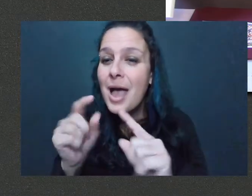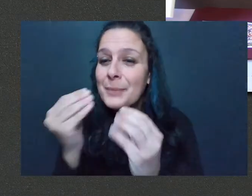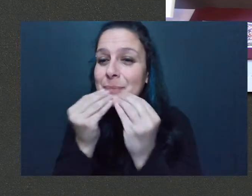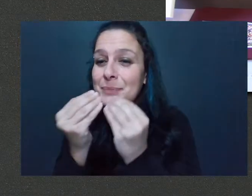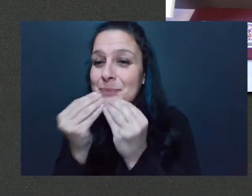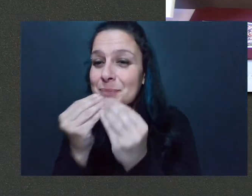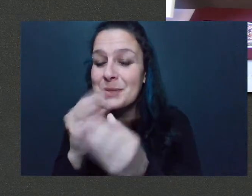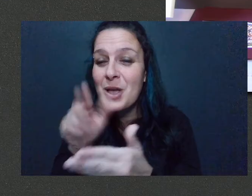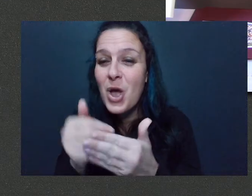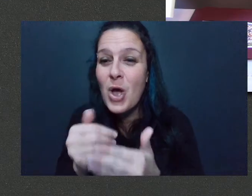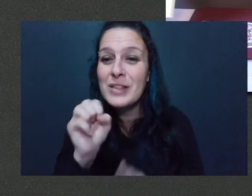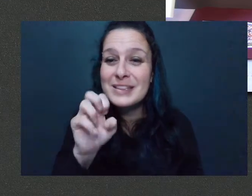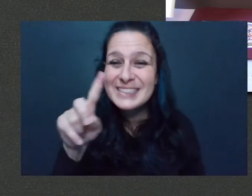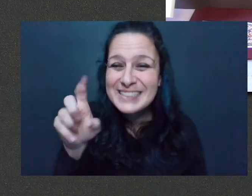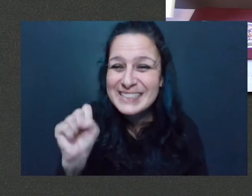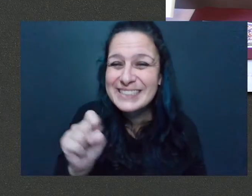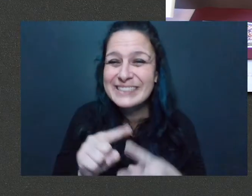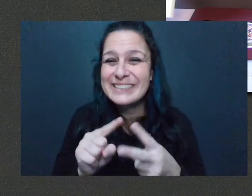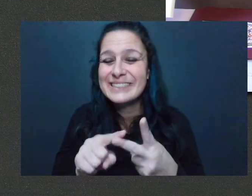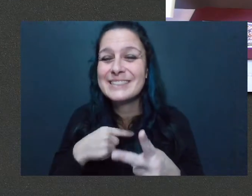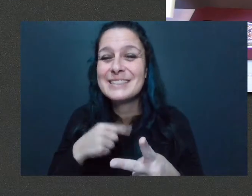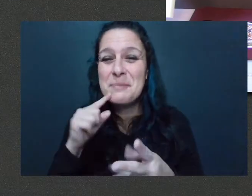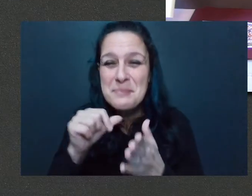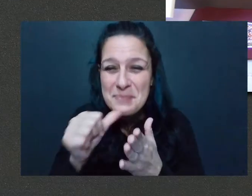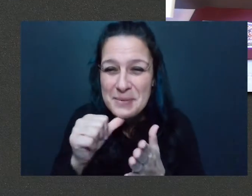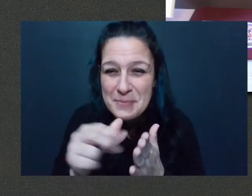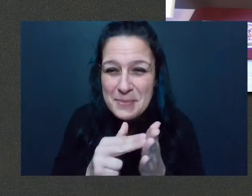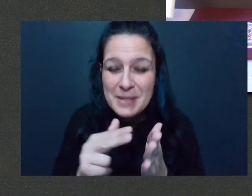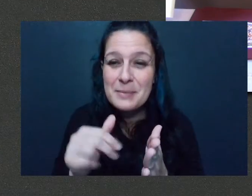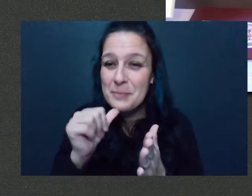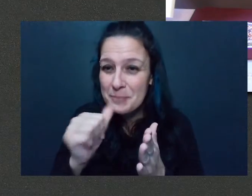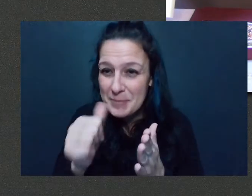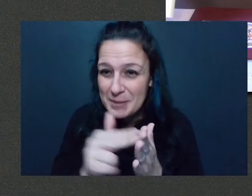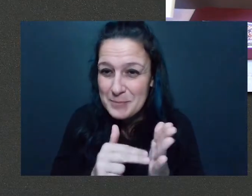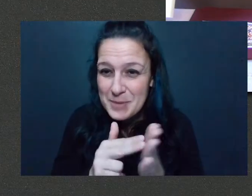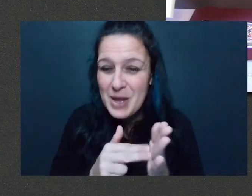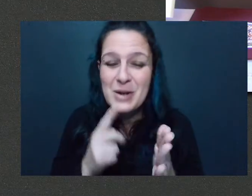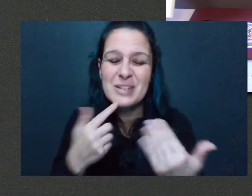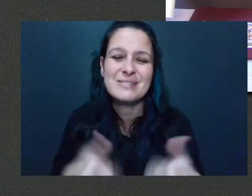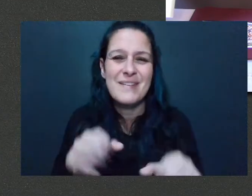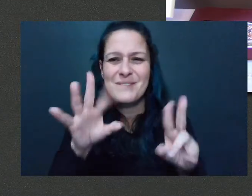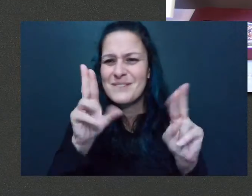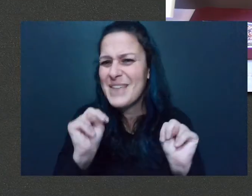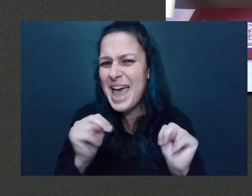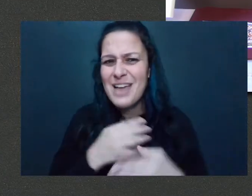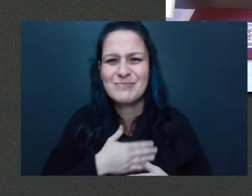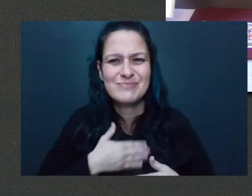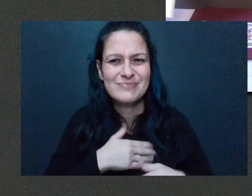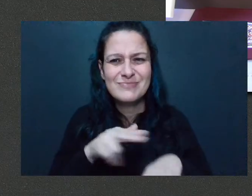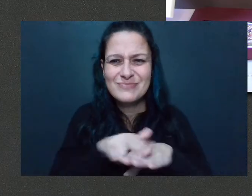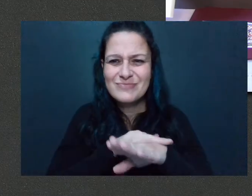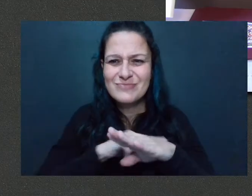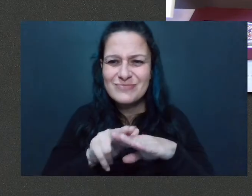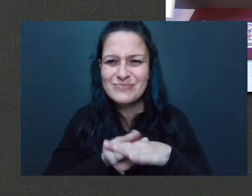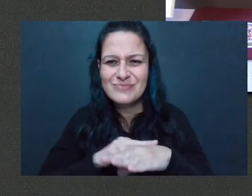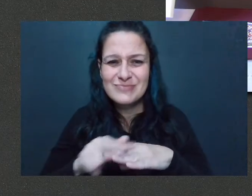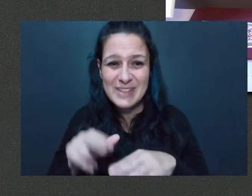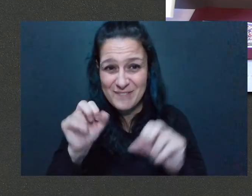Let me get this all spread. This is fun. [Miss Julie chuckles]